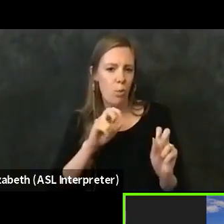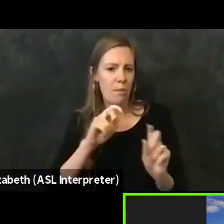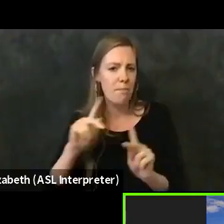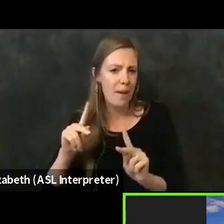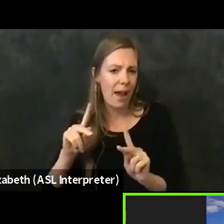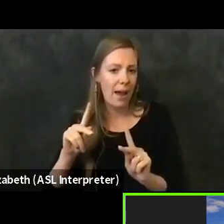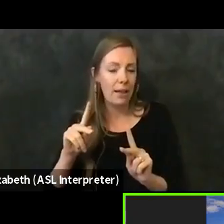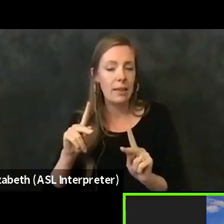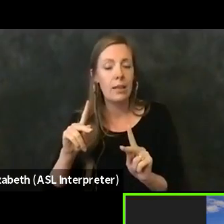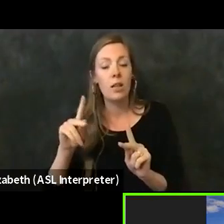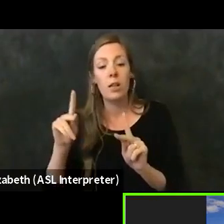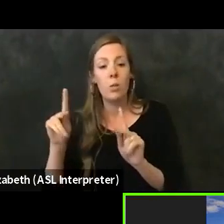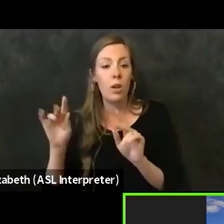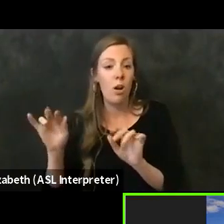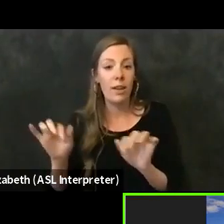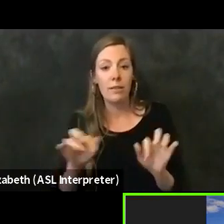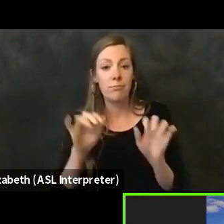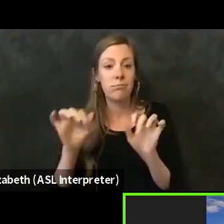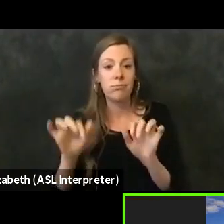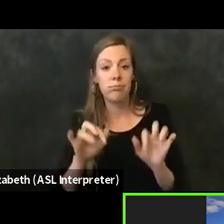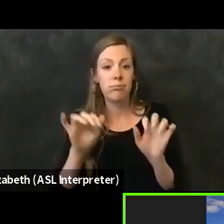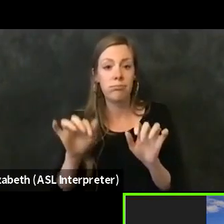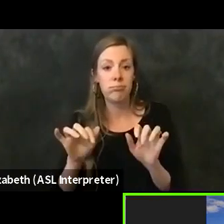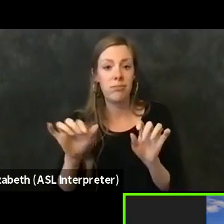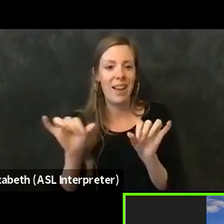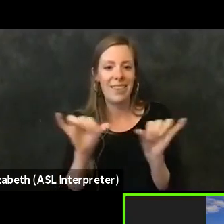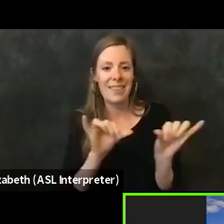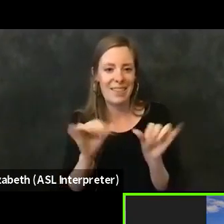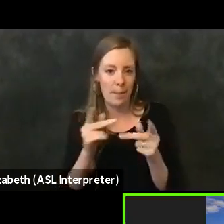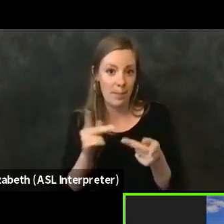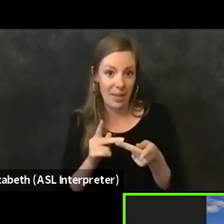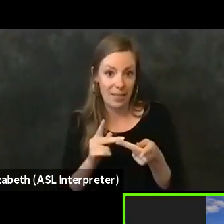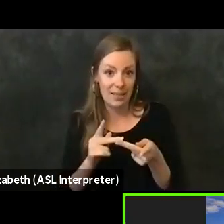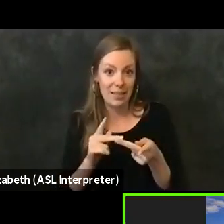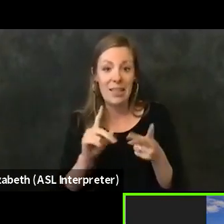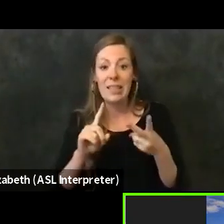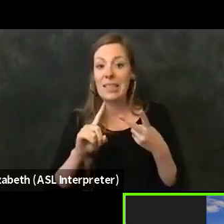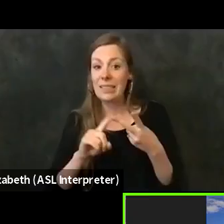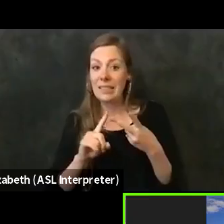We'll update it together. But the other side is, is that the county gets an allocation of vaccines for the